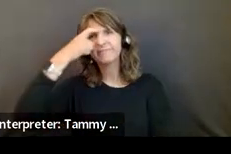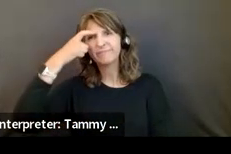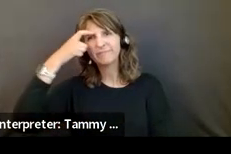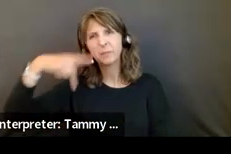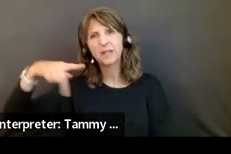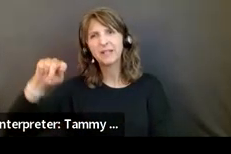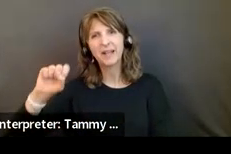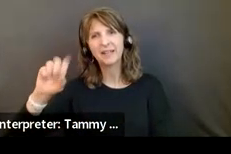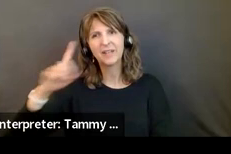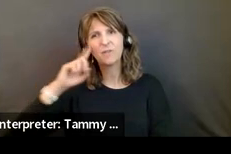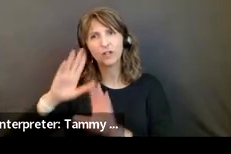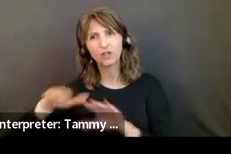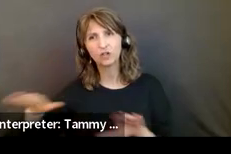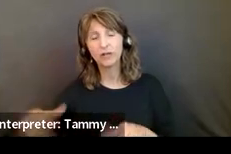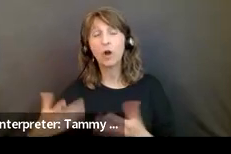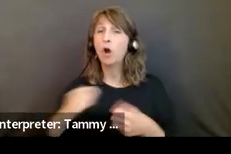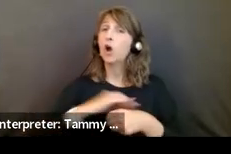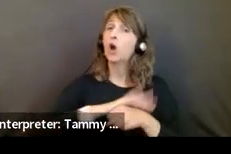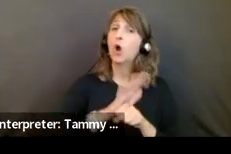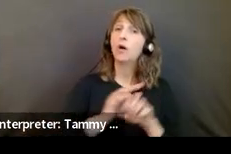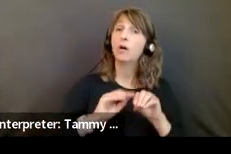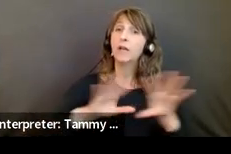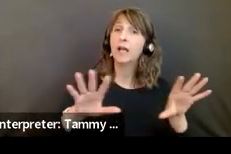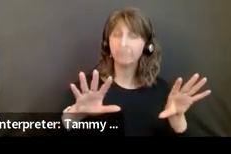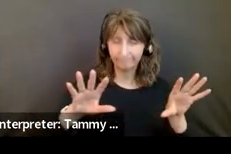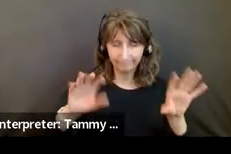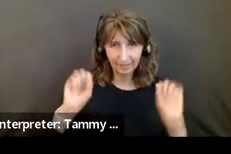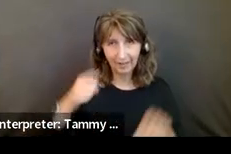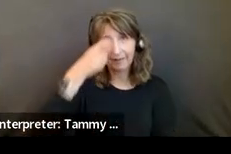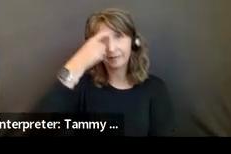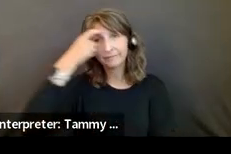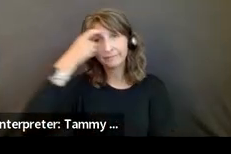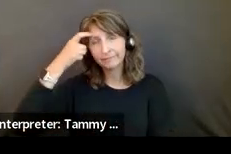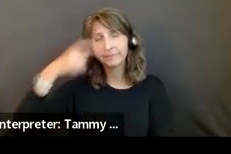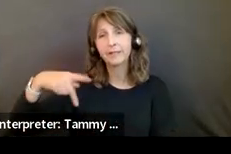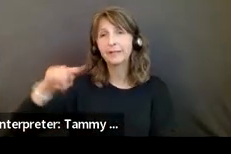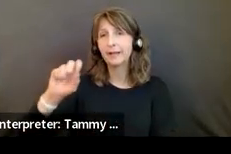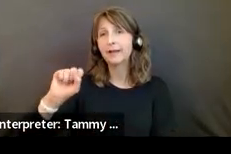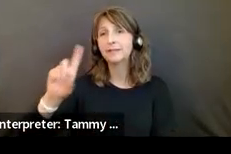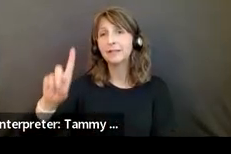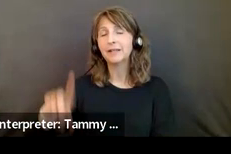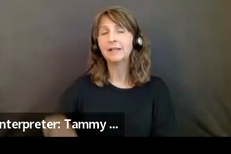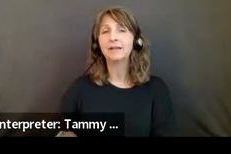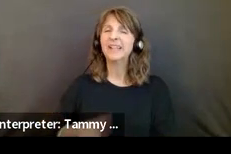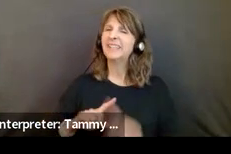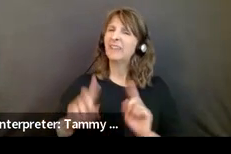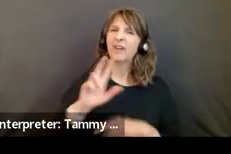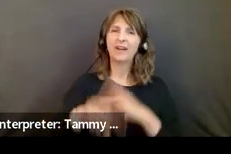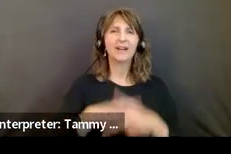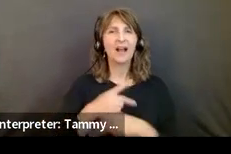Or even just environmental factors, right? Trauma and different things like that. Can I affect at all ages?